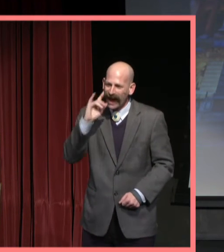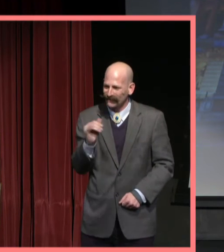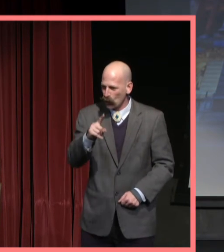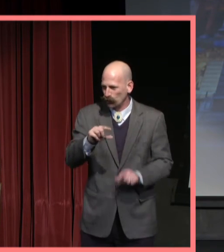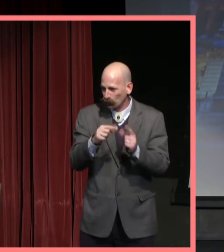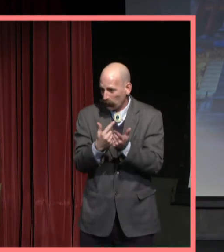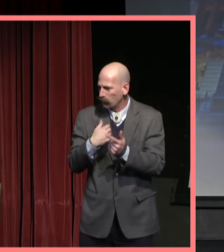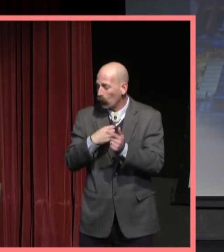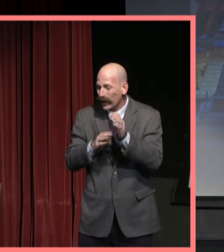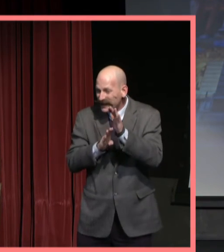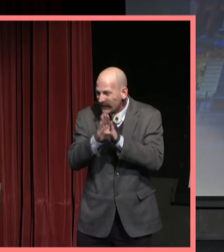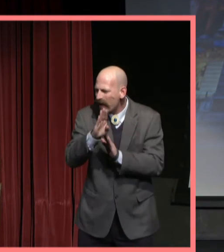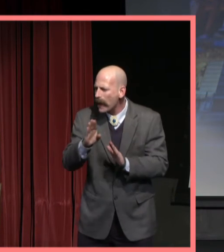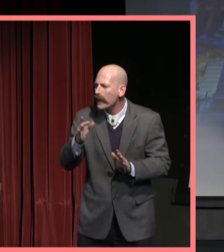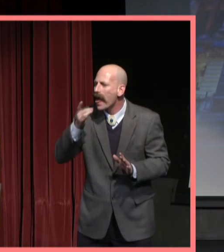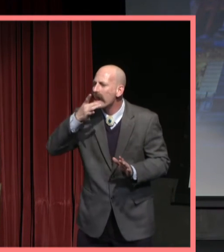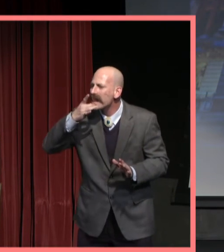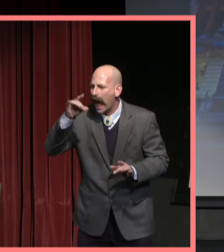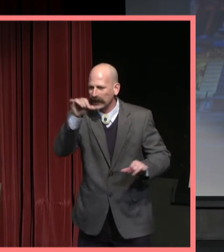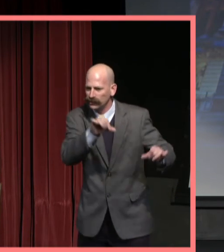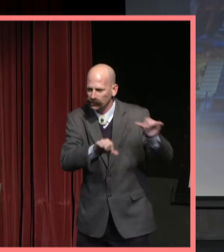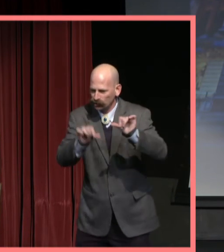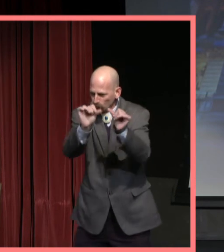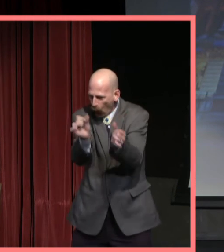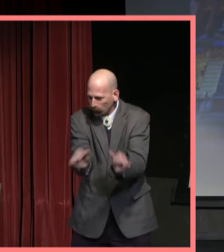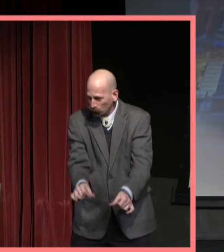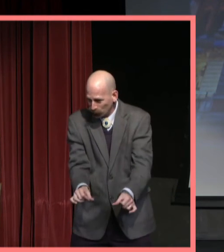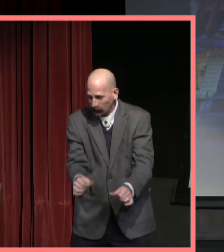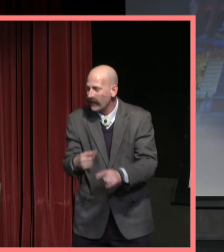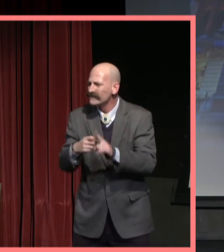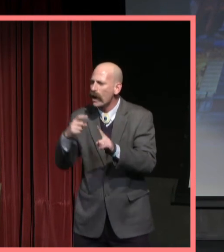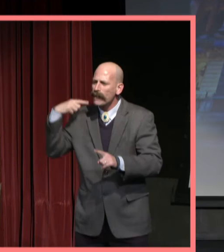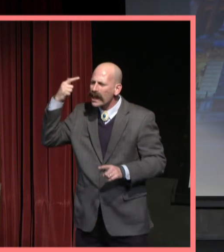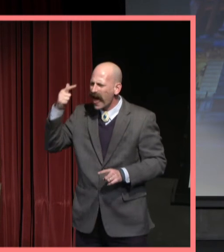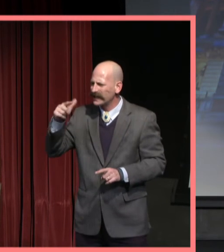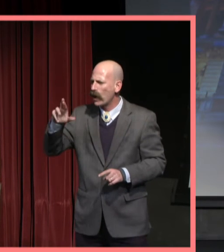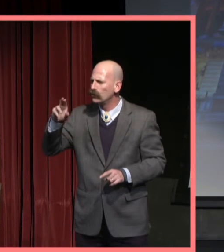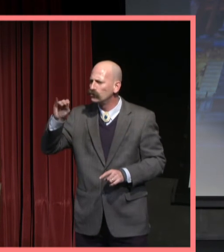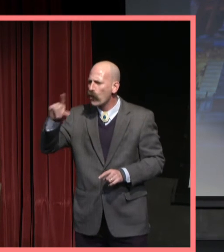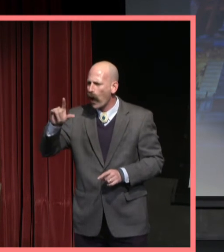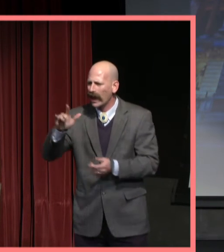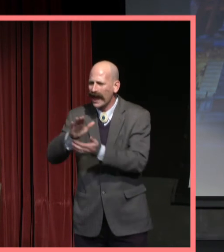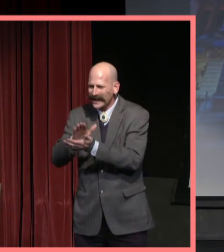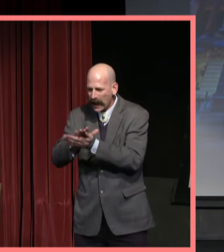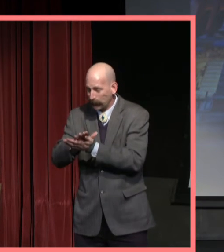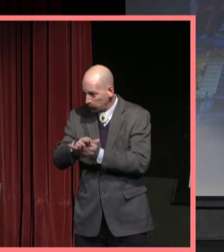This is at the Royal Academy of Arts in London. And the lights here were changing based